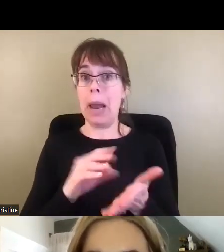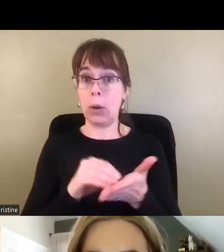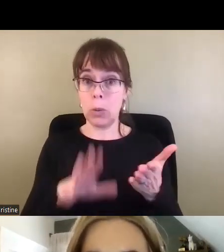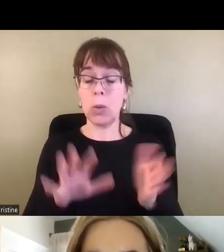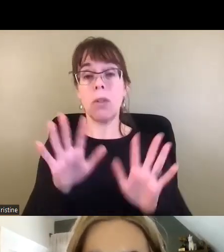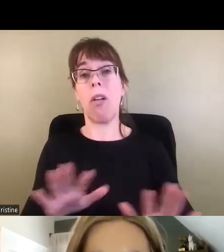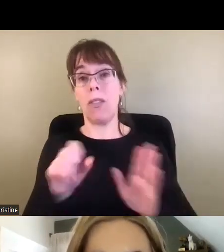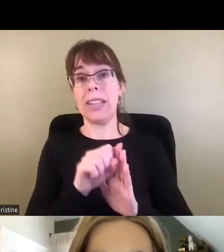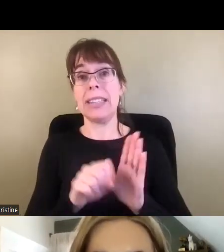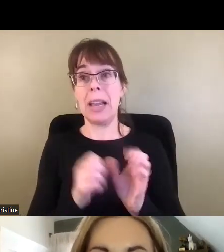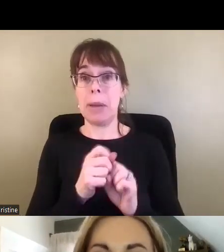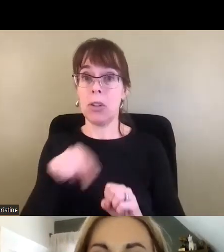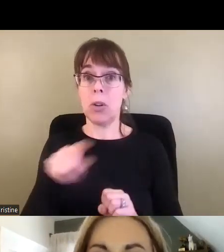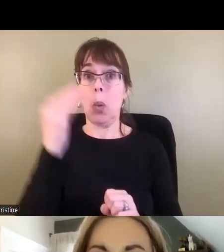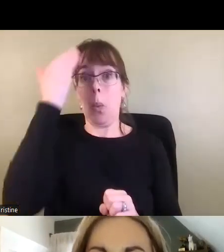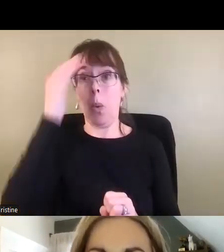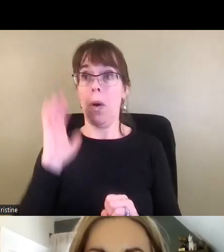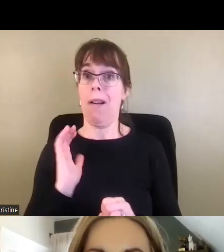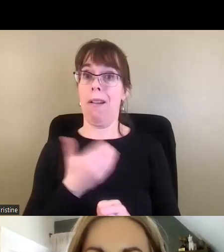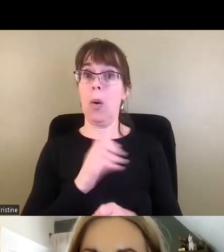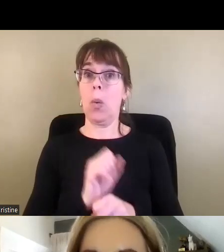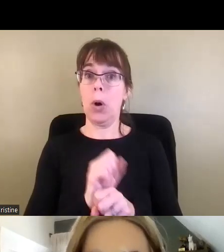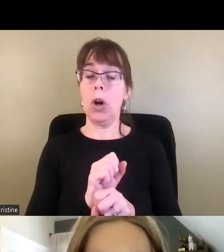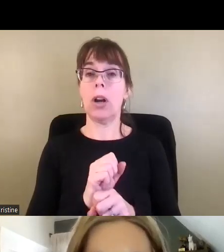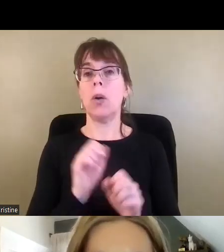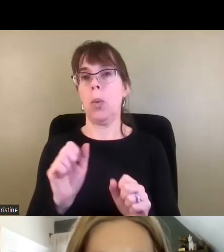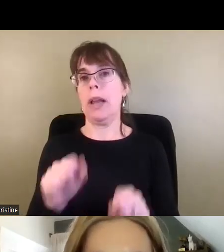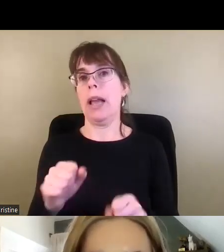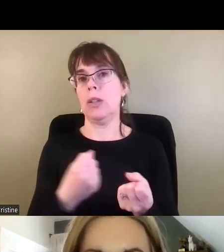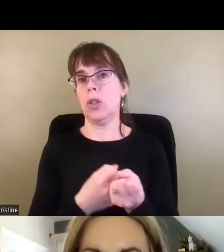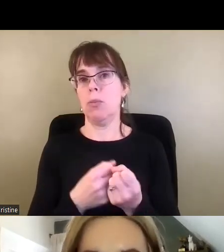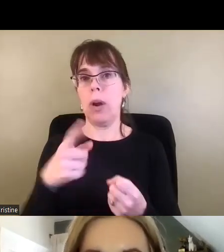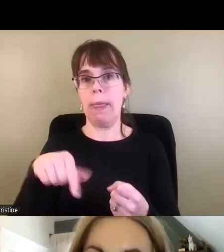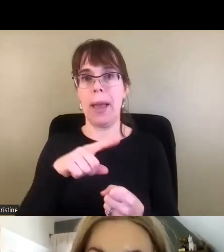and make sure that they are aware of our work, and we can support them, especially those who